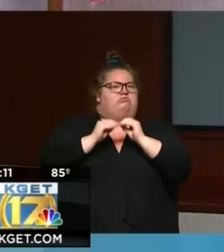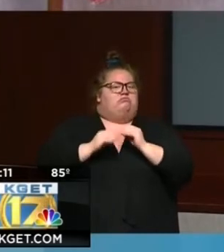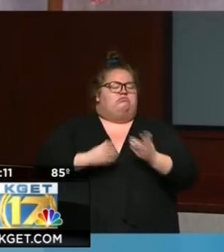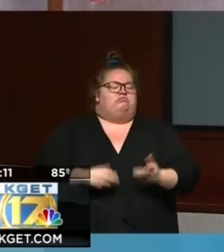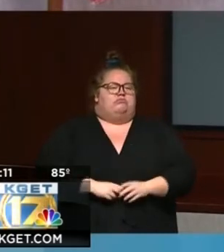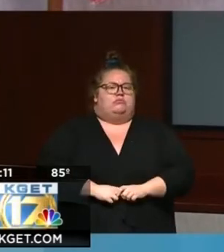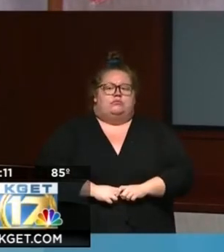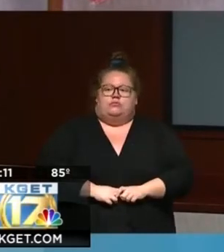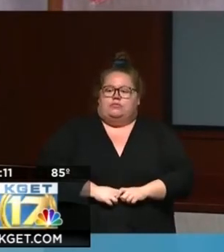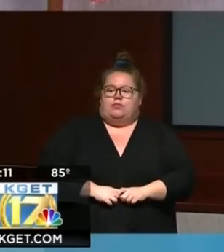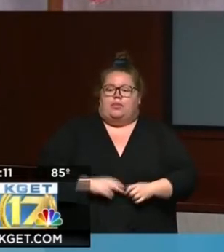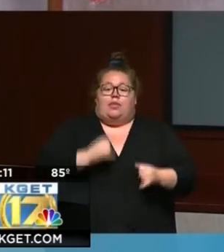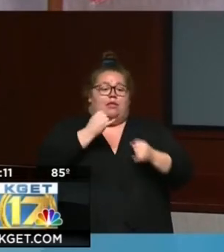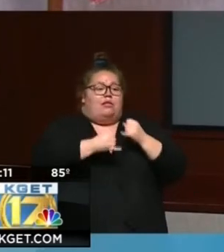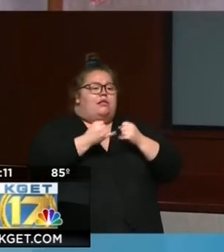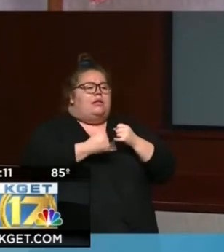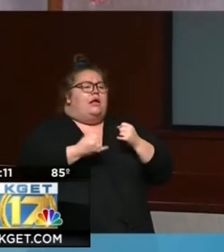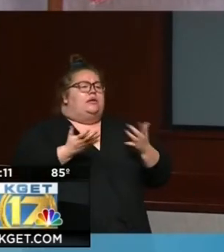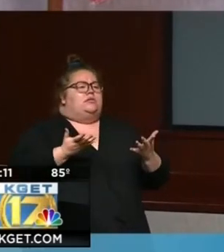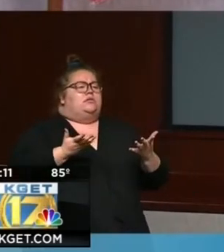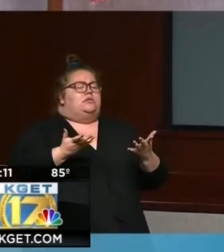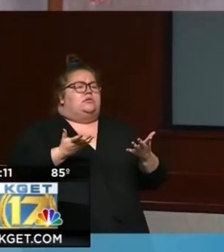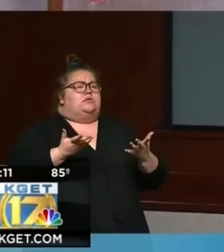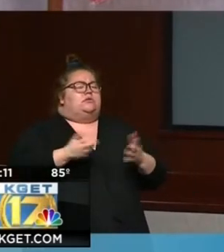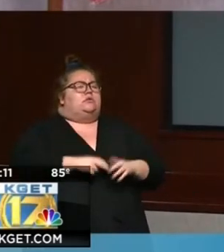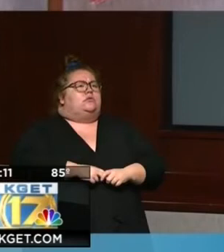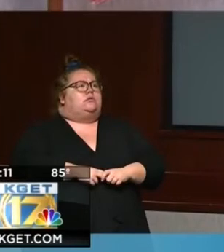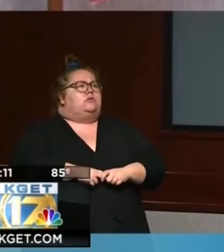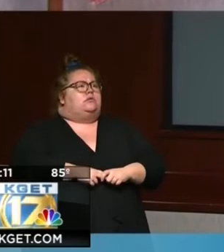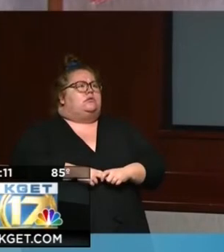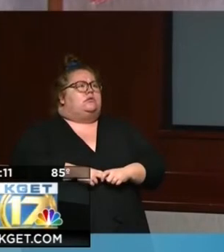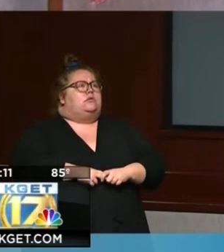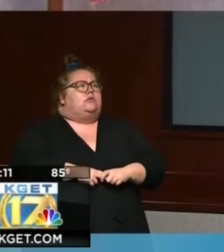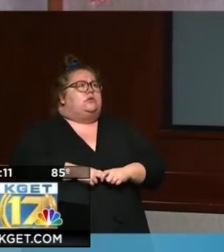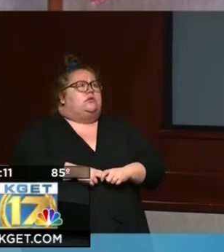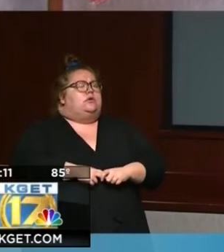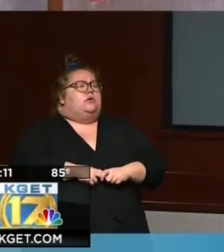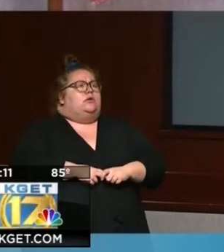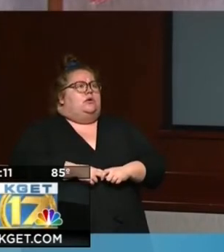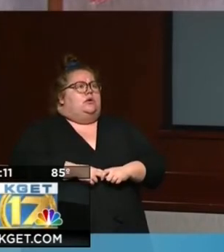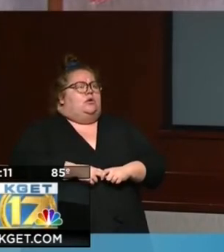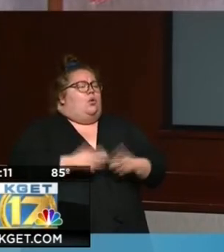TO IMPROVE, BUT, YES, WE ARE WORKING COLLECTIVELY TO TRY TO ADDRESS SOME OF THOSE CONCERNS.